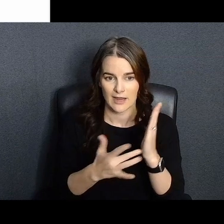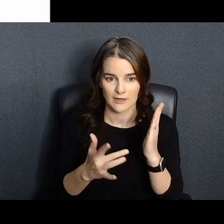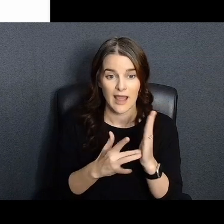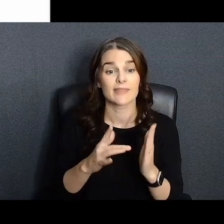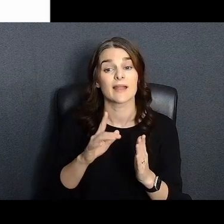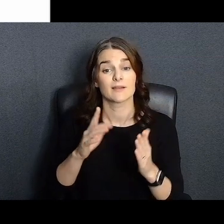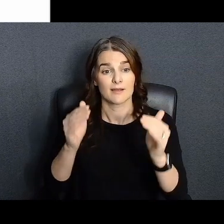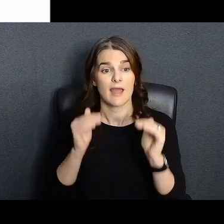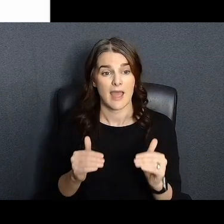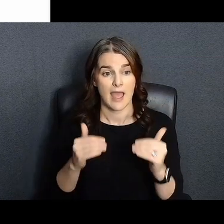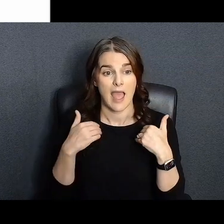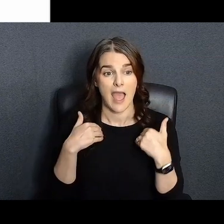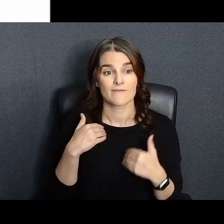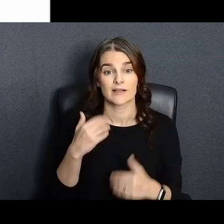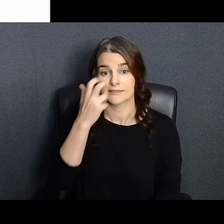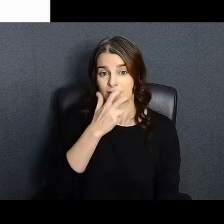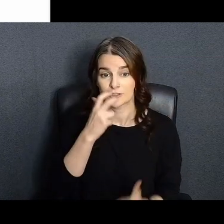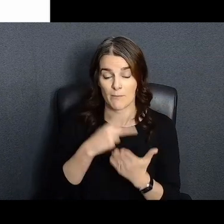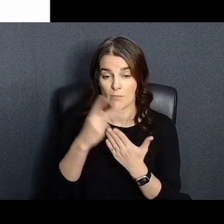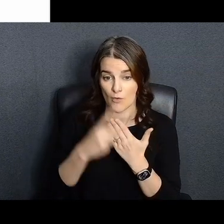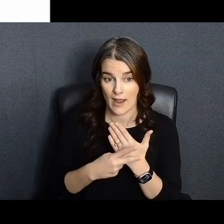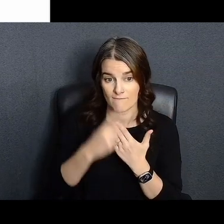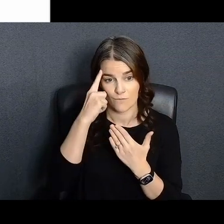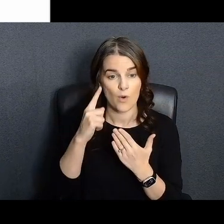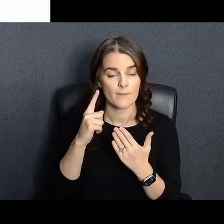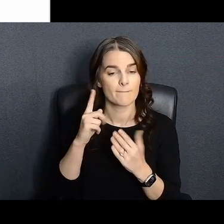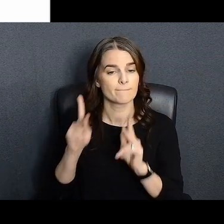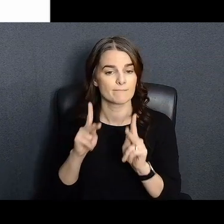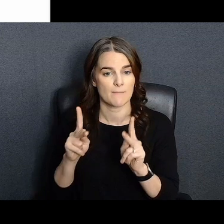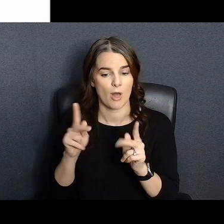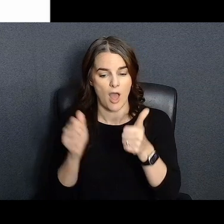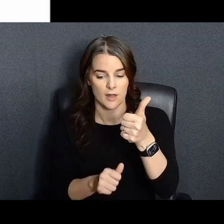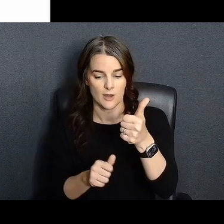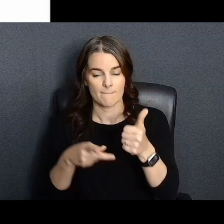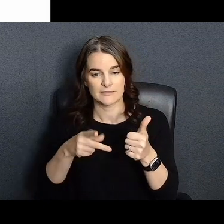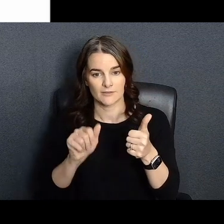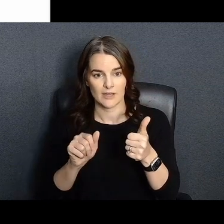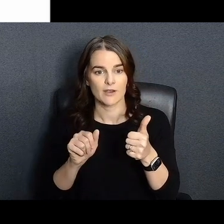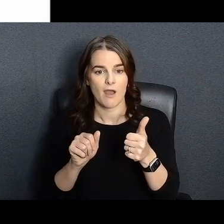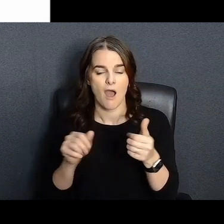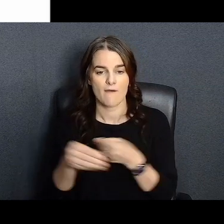for consumers of Pennsylvania Office of Developmental Programs, or ODP.